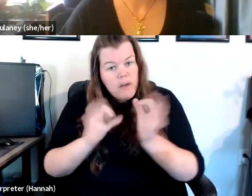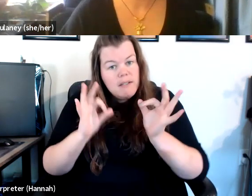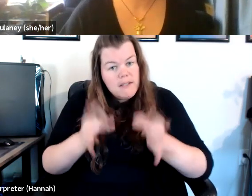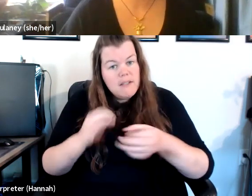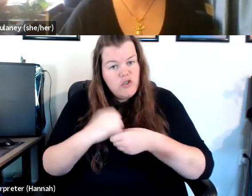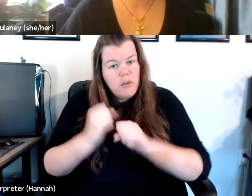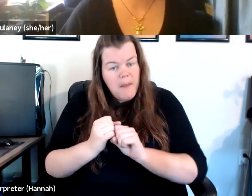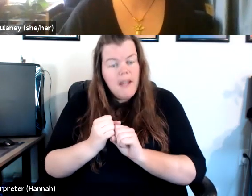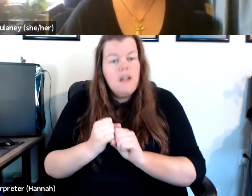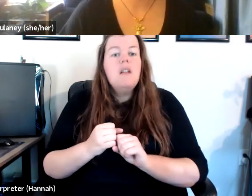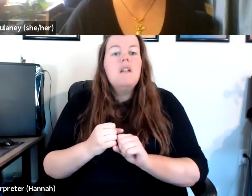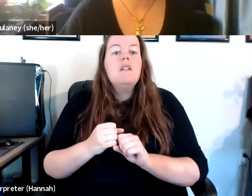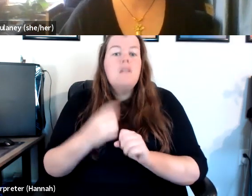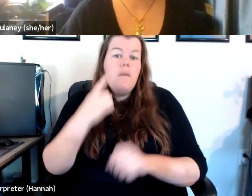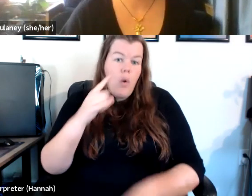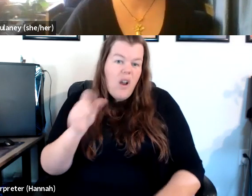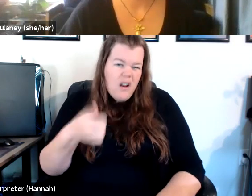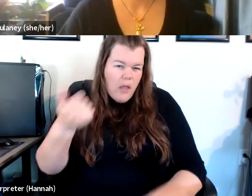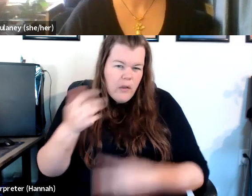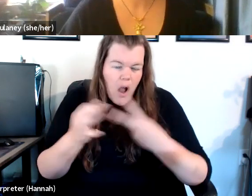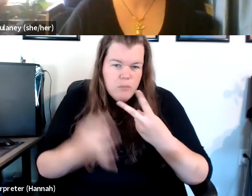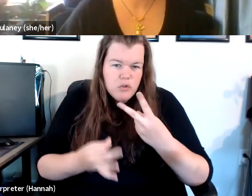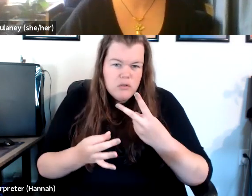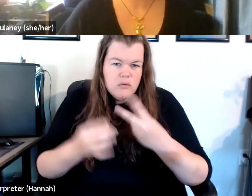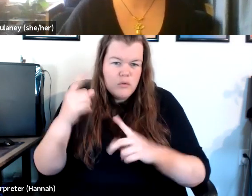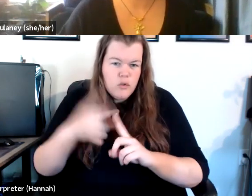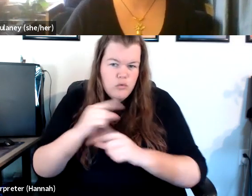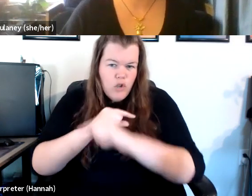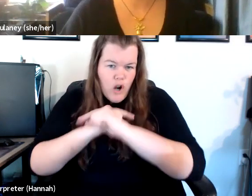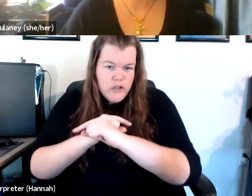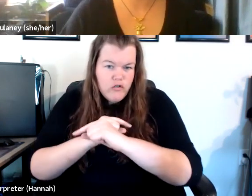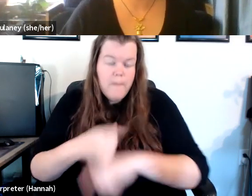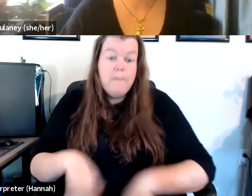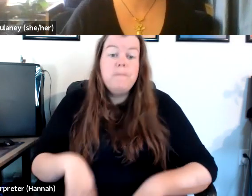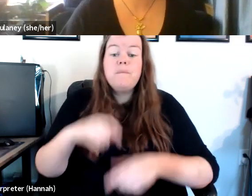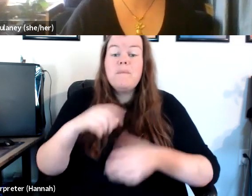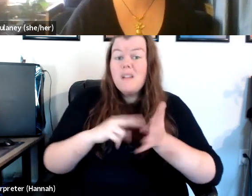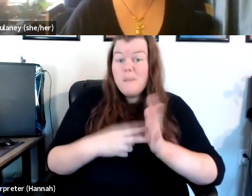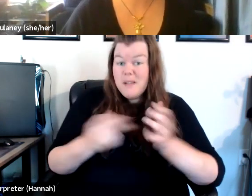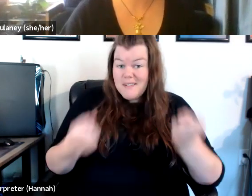as an alternative to guardianship. This means that lots of people from across Indiana representing